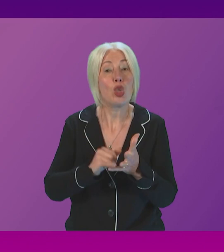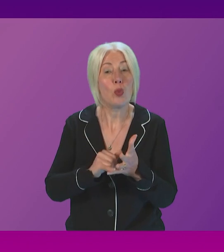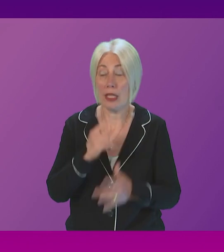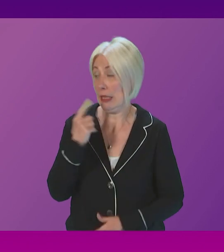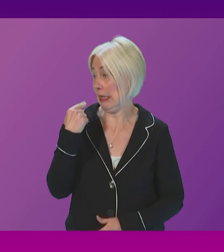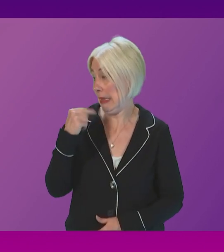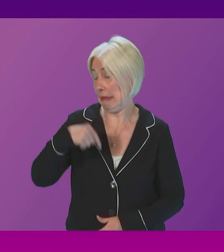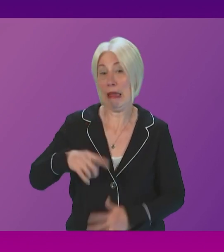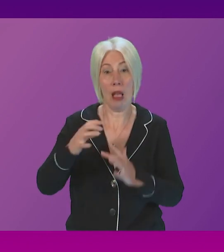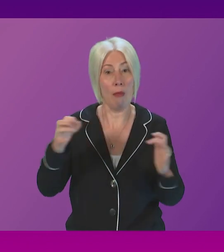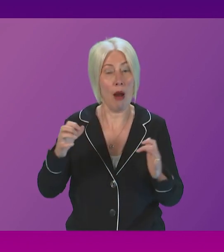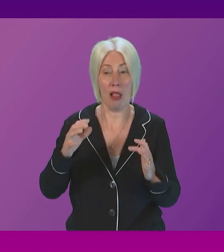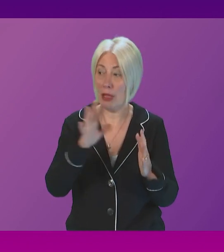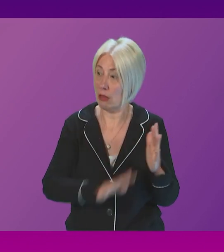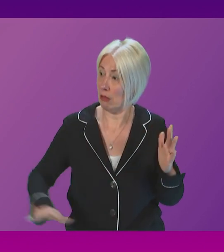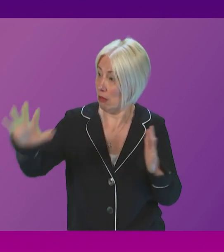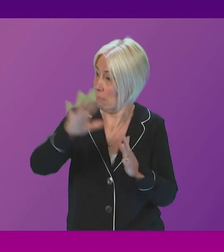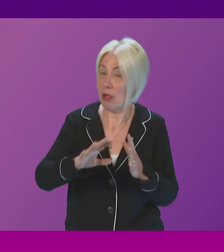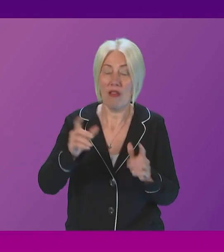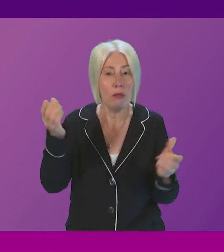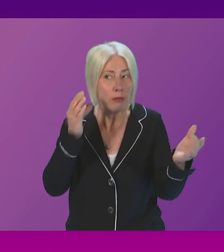In Parliament yesterday, MSPs from across the parties heard from unpaid carers just